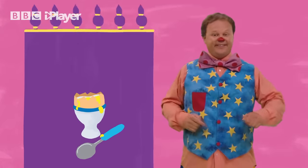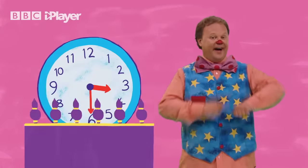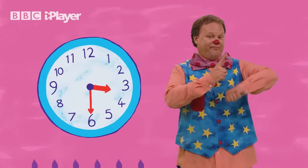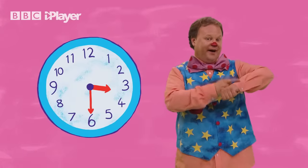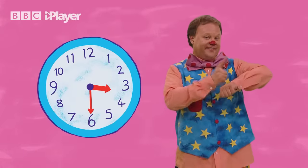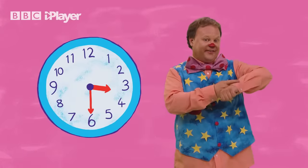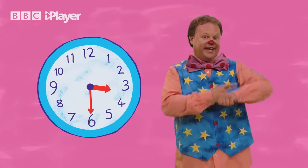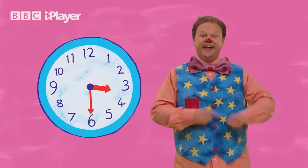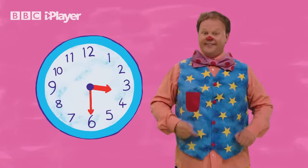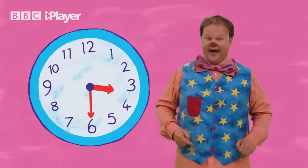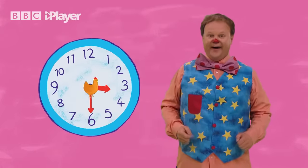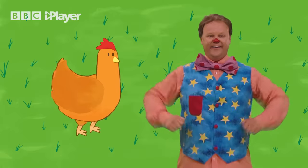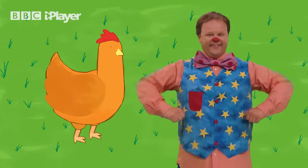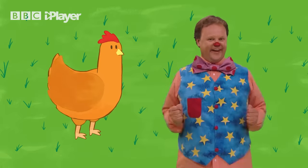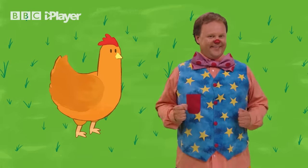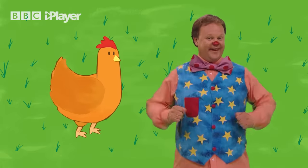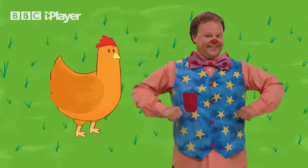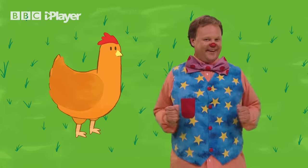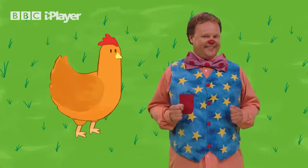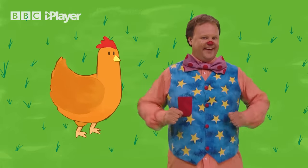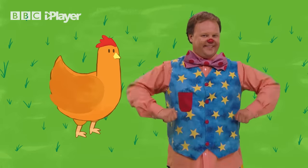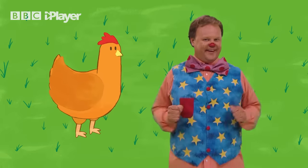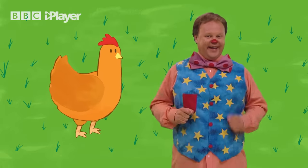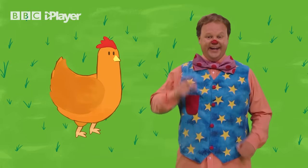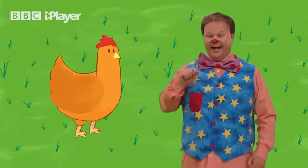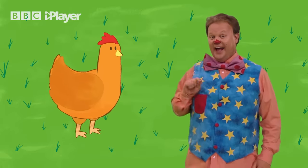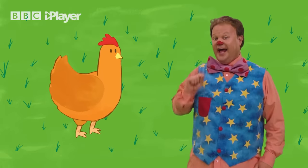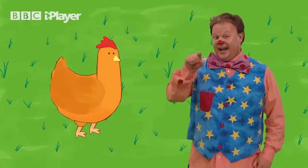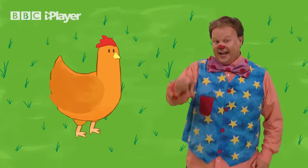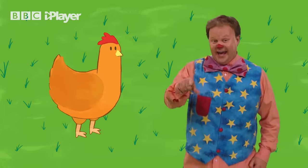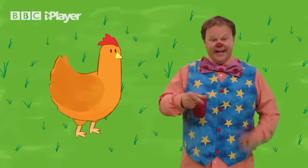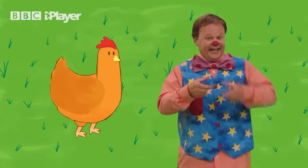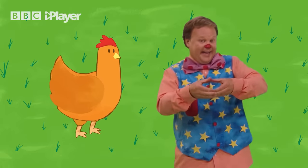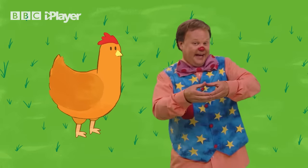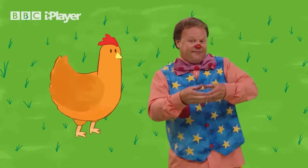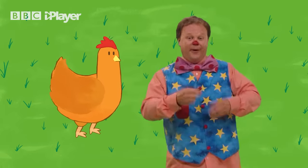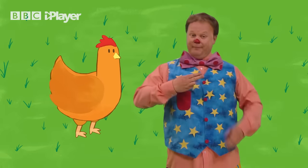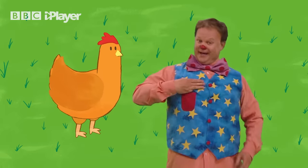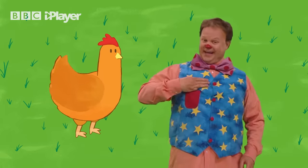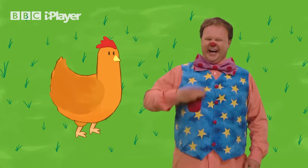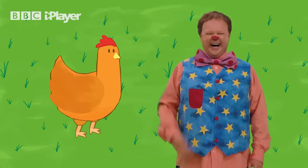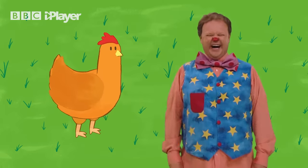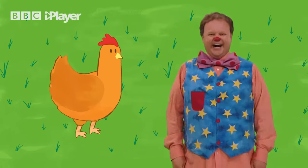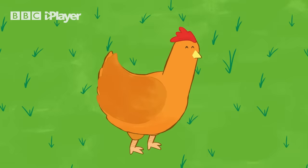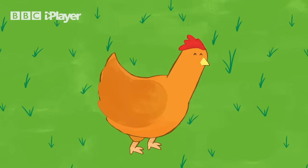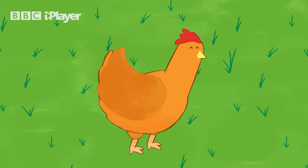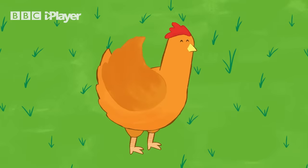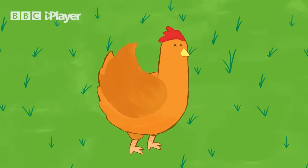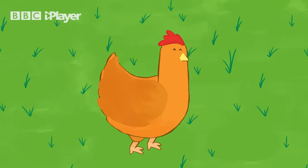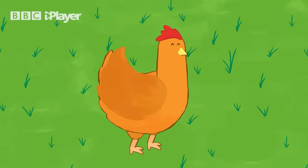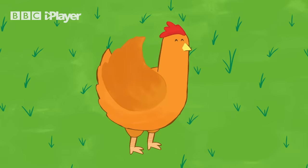half past three so chick chick chick chick chicken lay a little egg for me